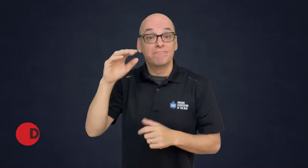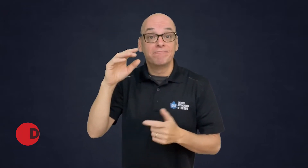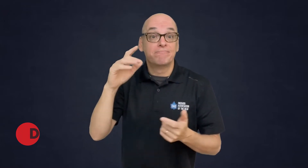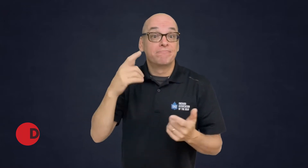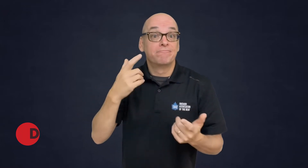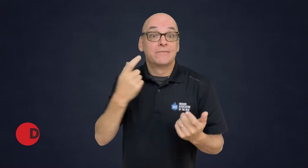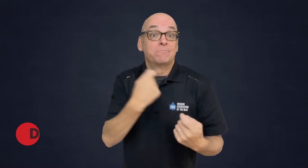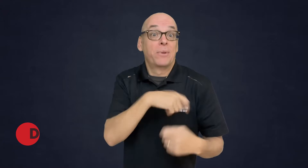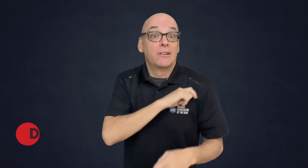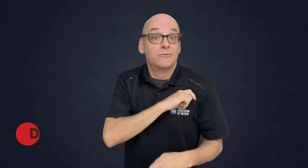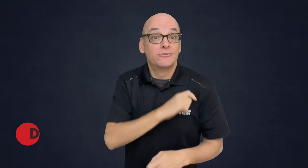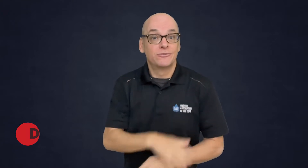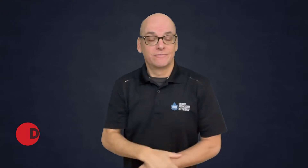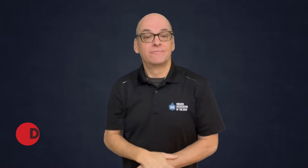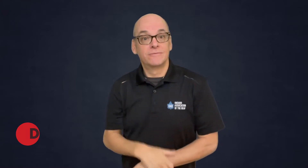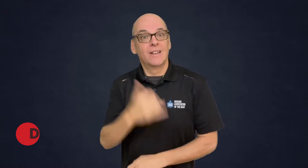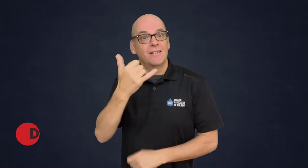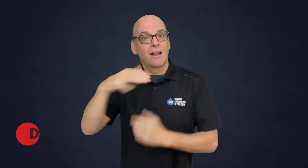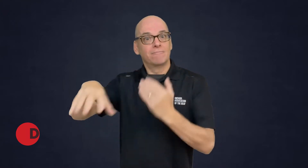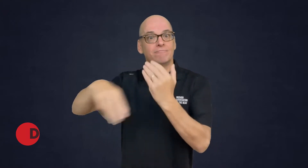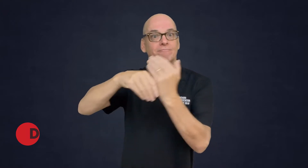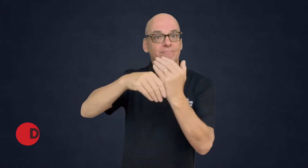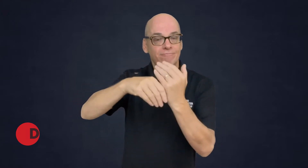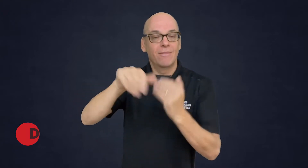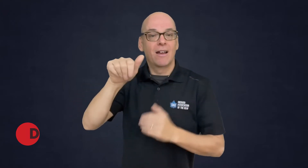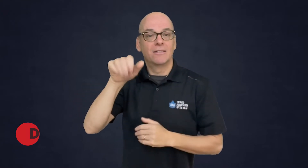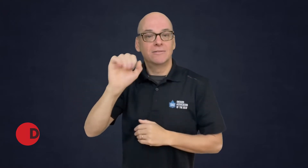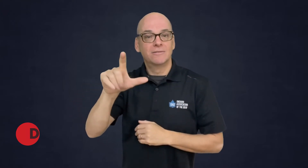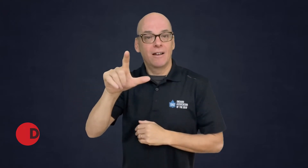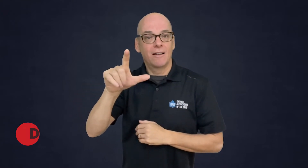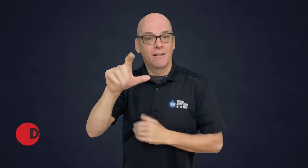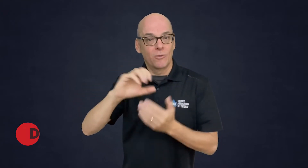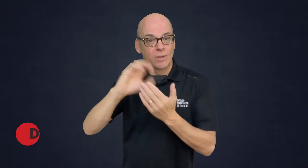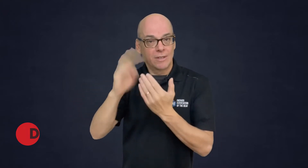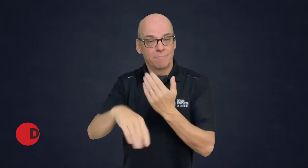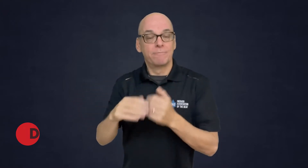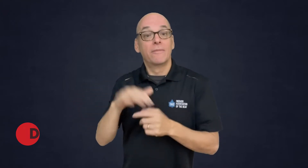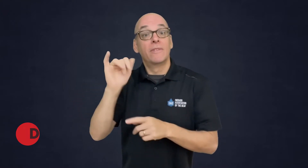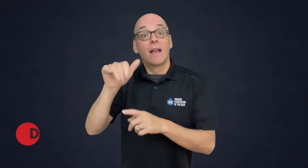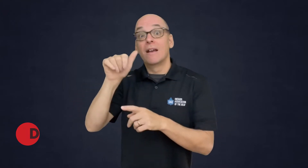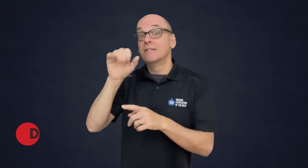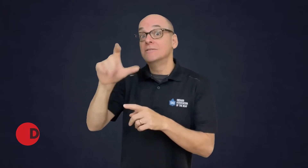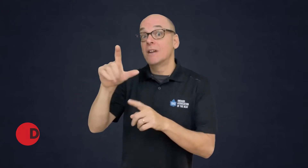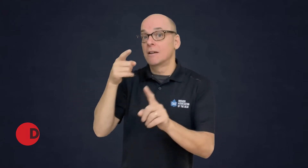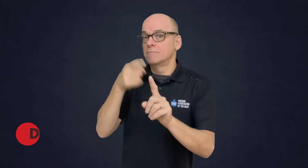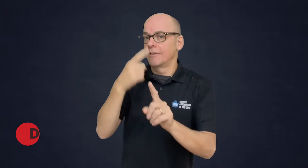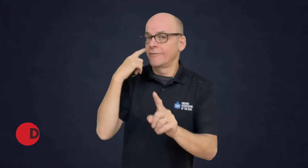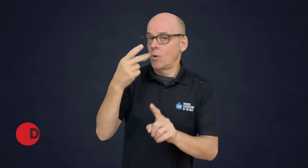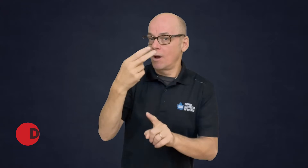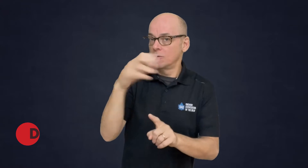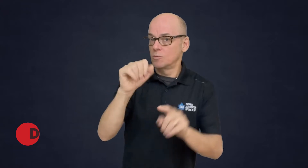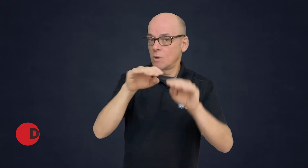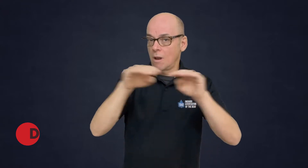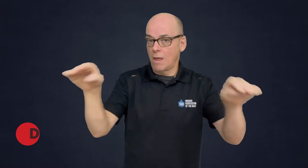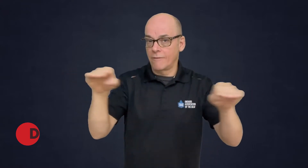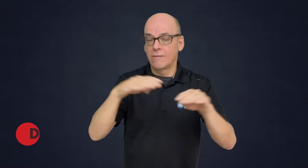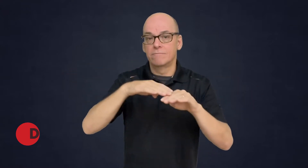Or Spanish. Now add ASL to the curriculum! Specifically on high school level